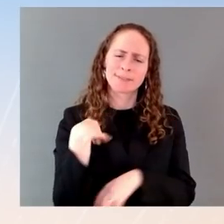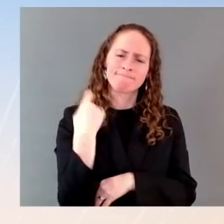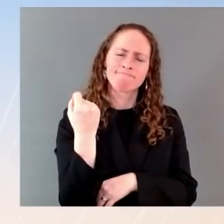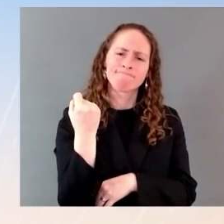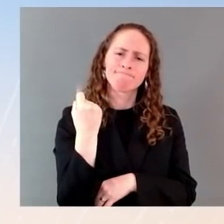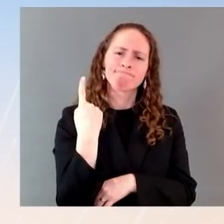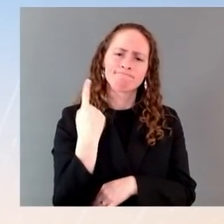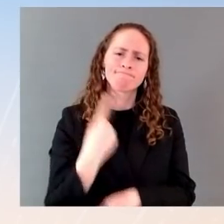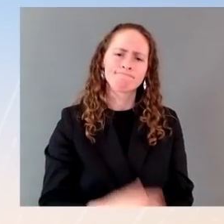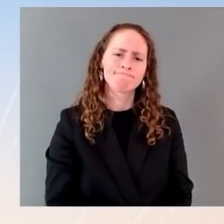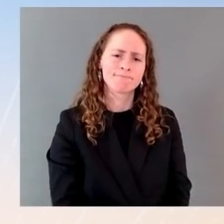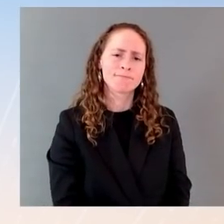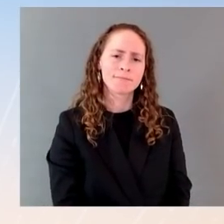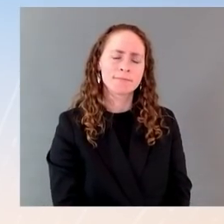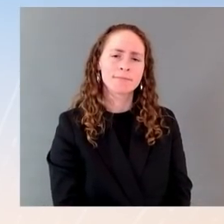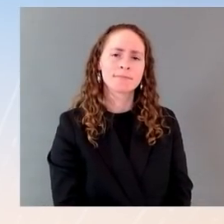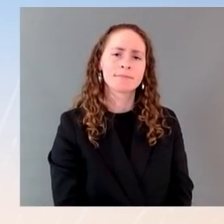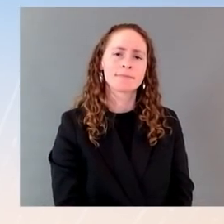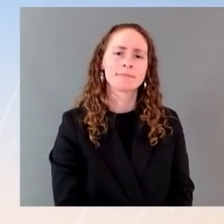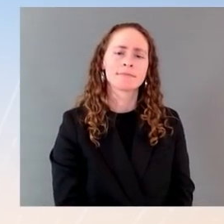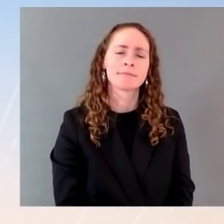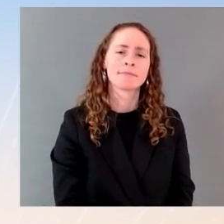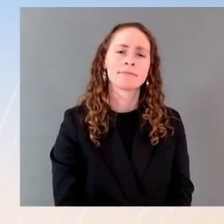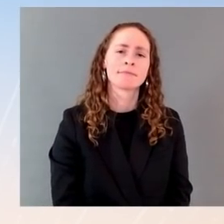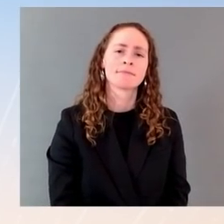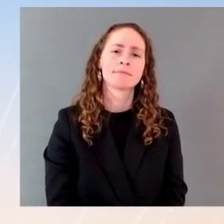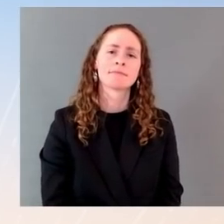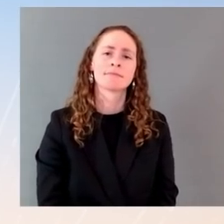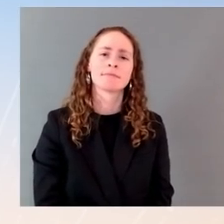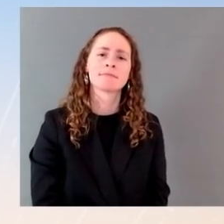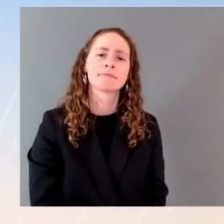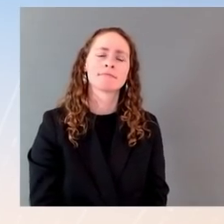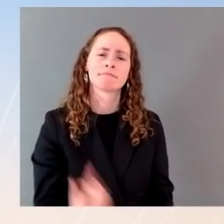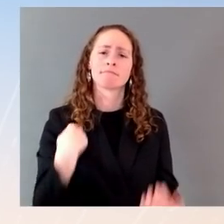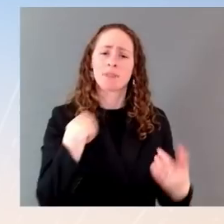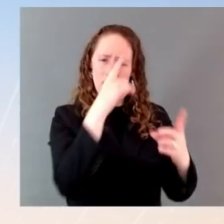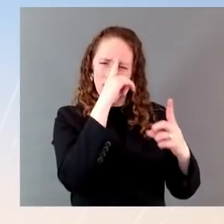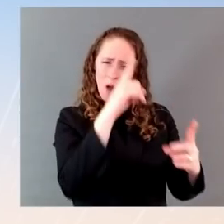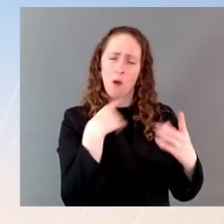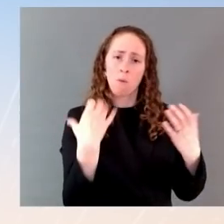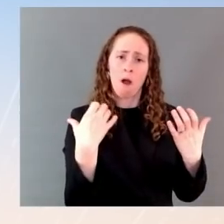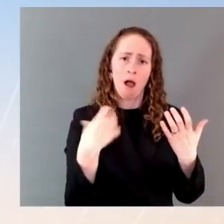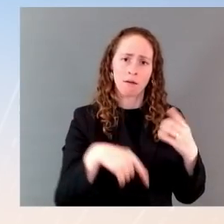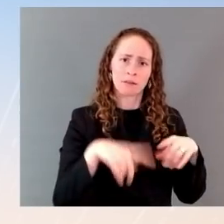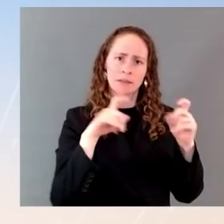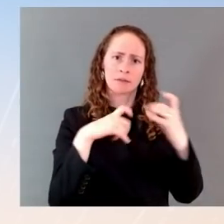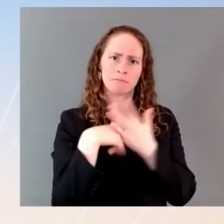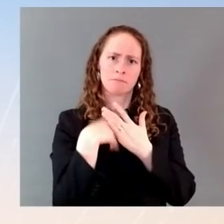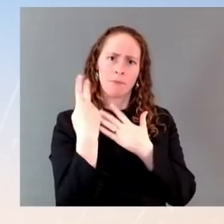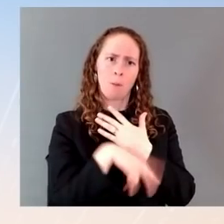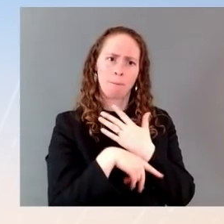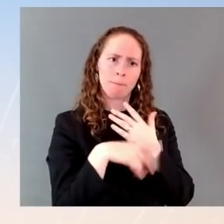and ensure the people who want tests are getting tests. And there are a range of ways people want tests. Some people want to do it in their homes, certainly,